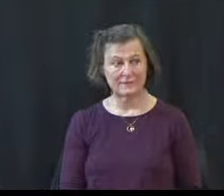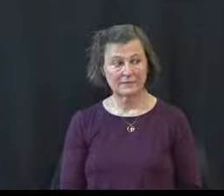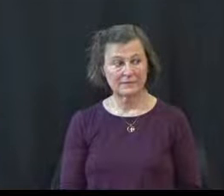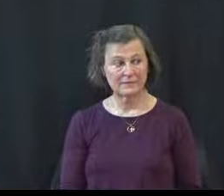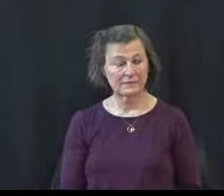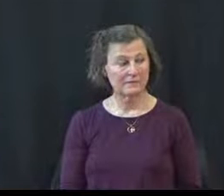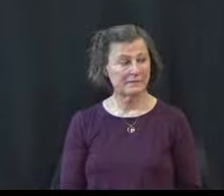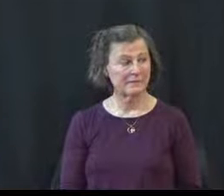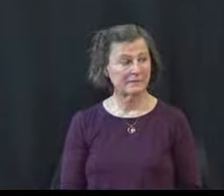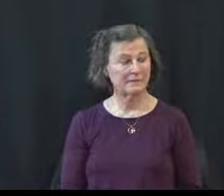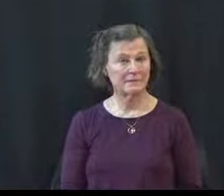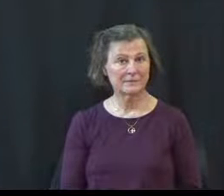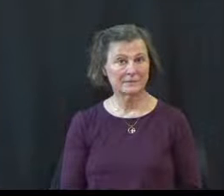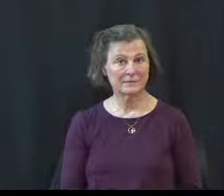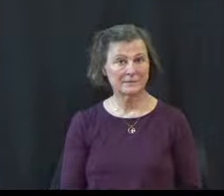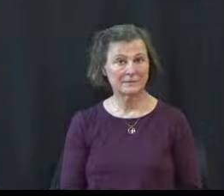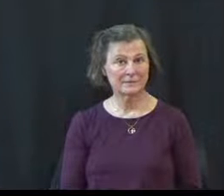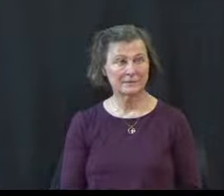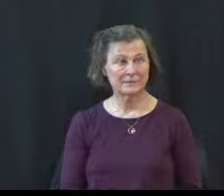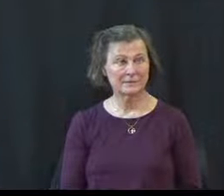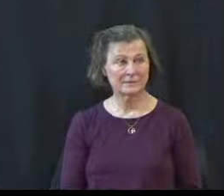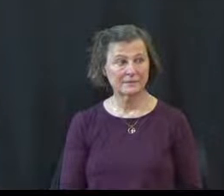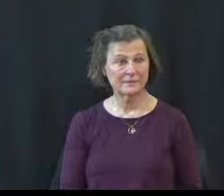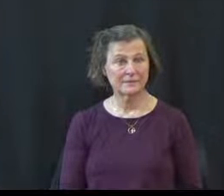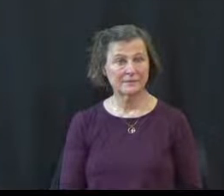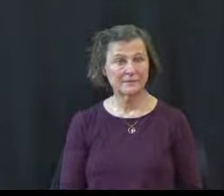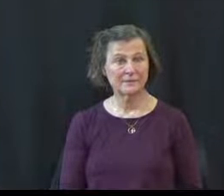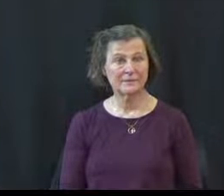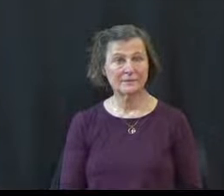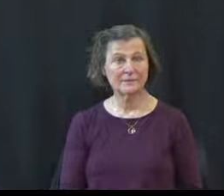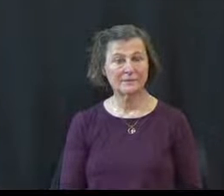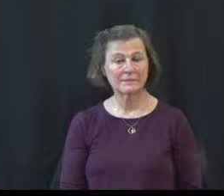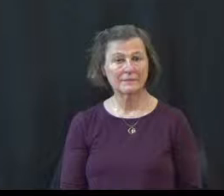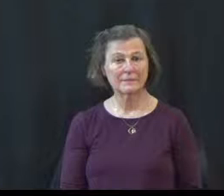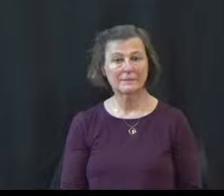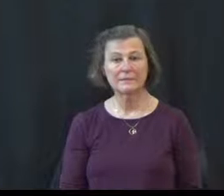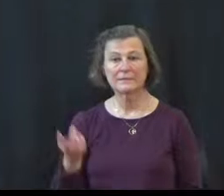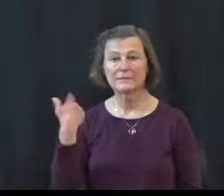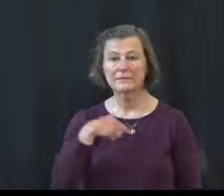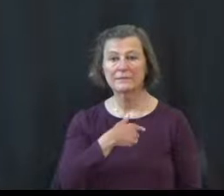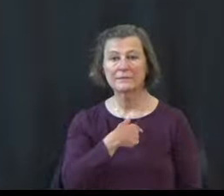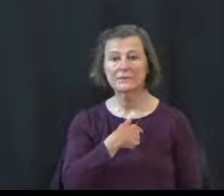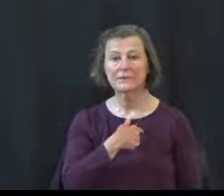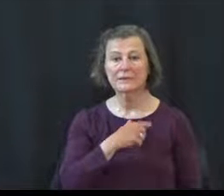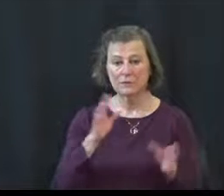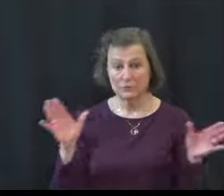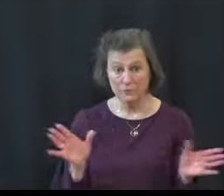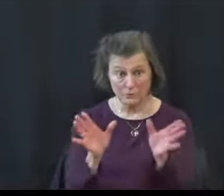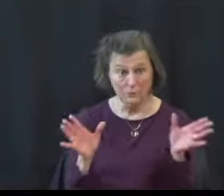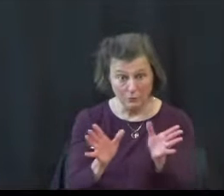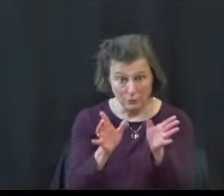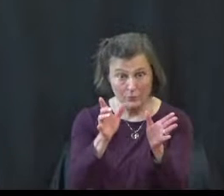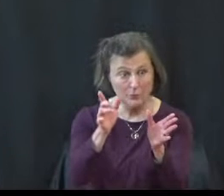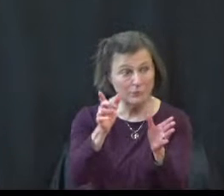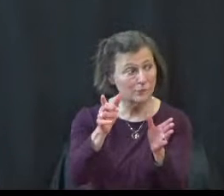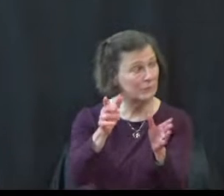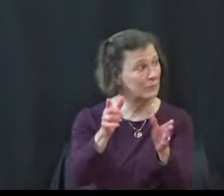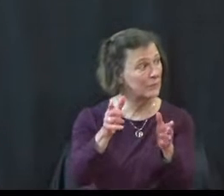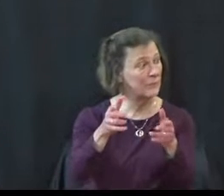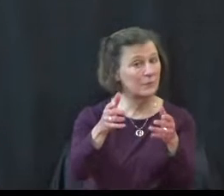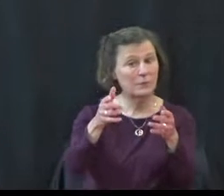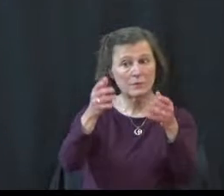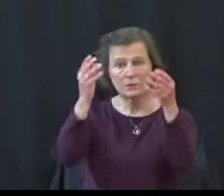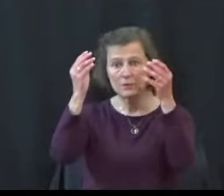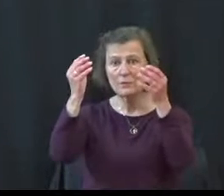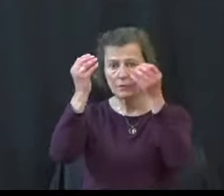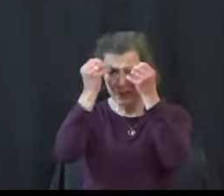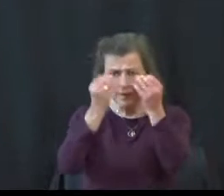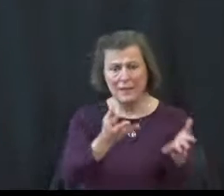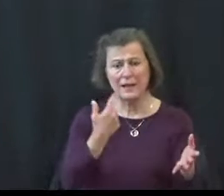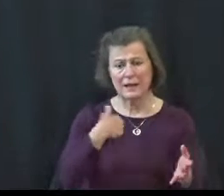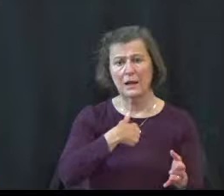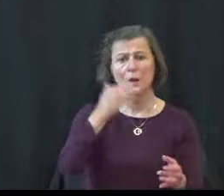We encourage you to let the congregation know what's going on in your life you can